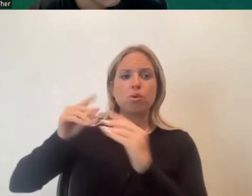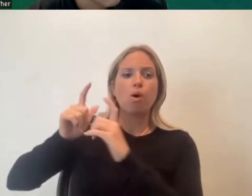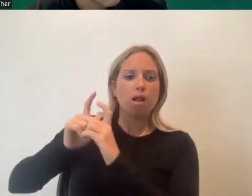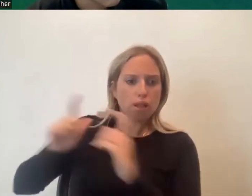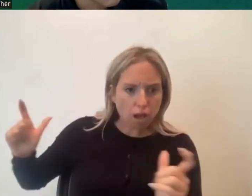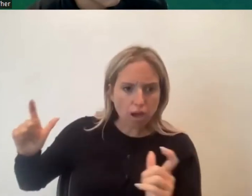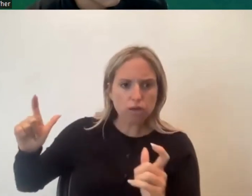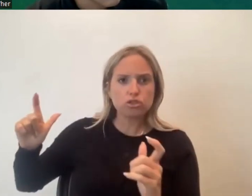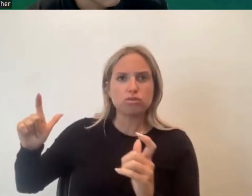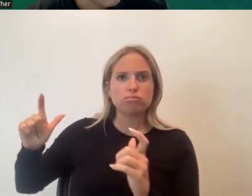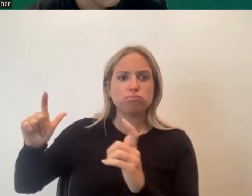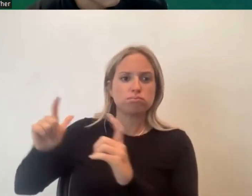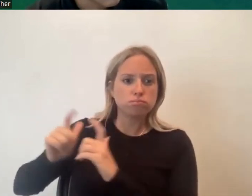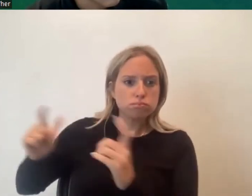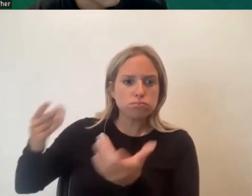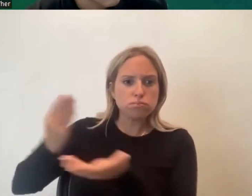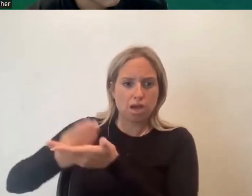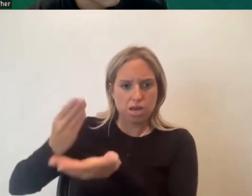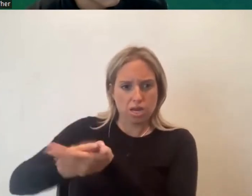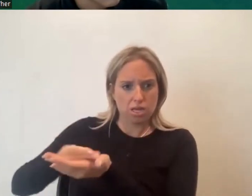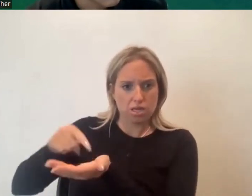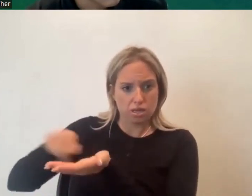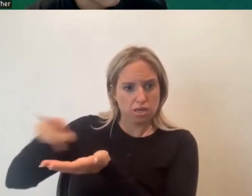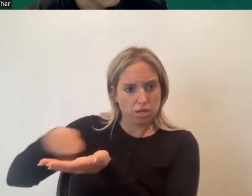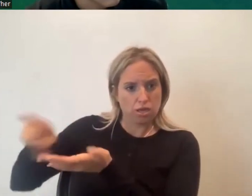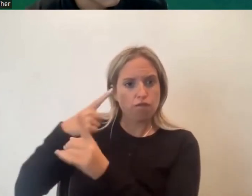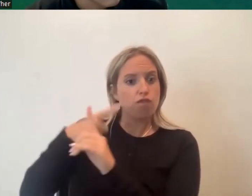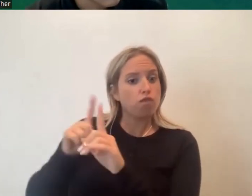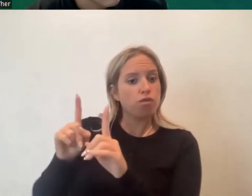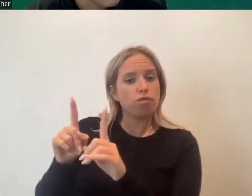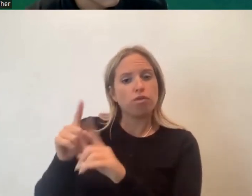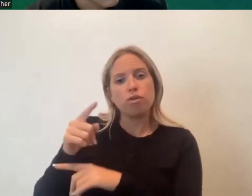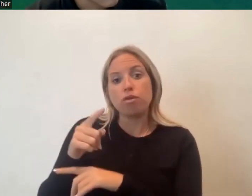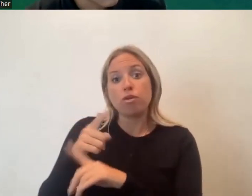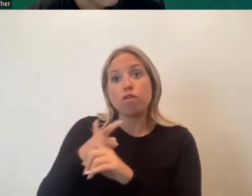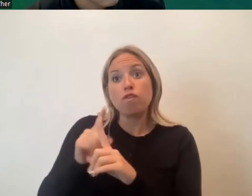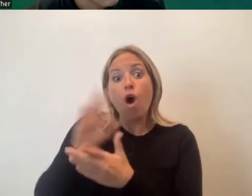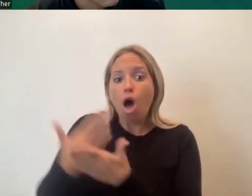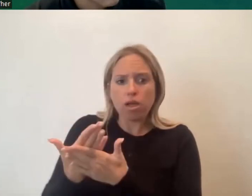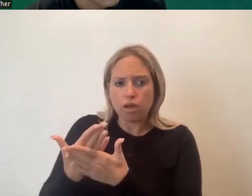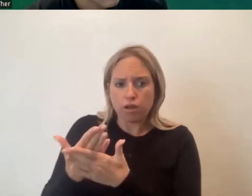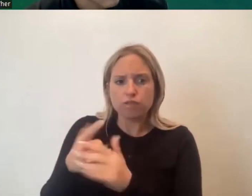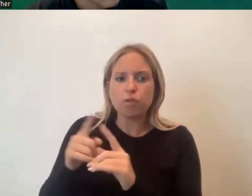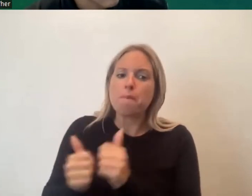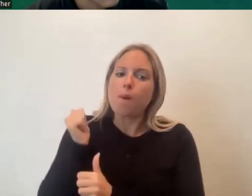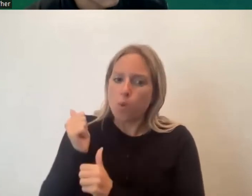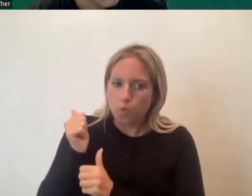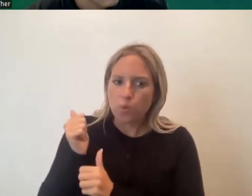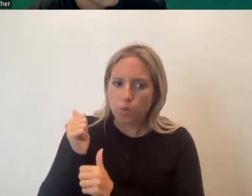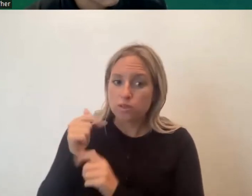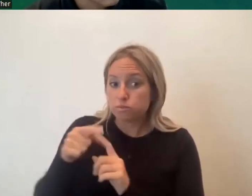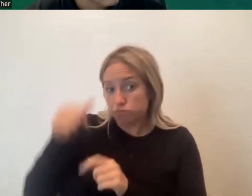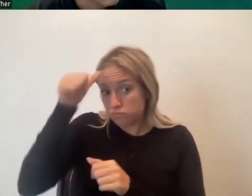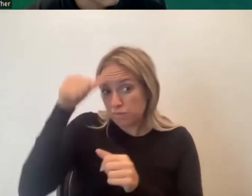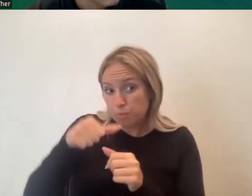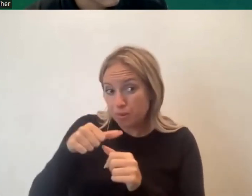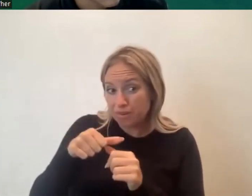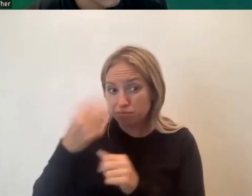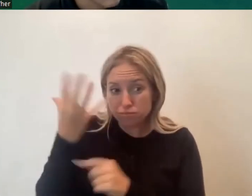payment for most folks. Not everybody, but for most folks. But keep in mind, when you're applying for one, most of the time you're applying for